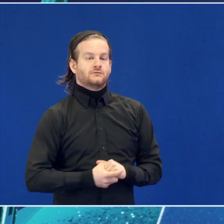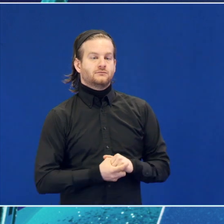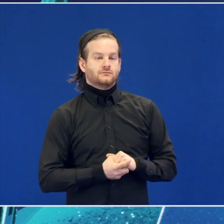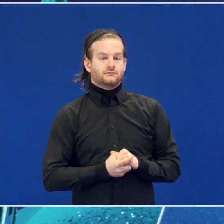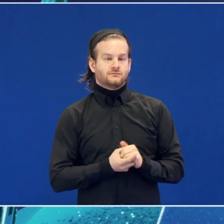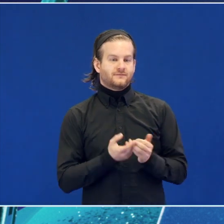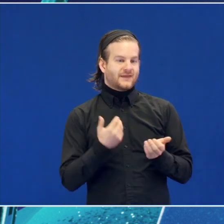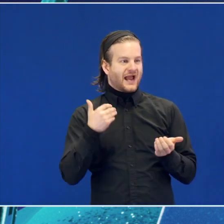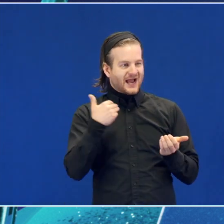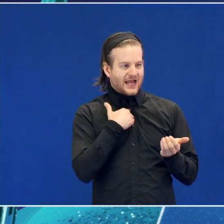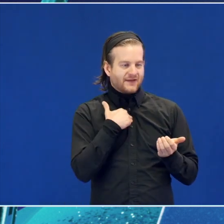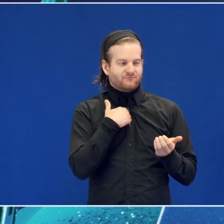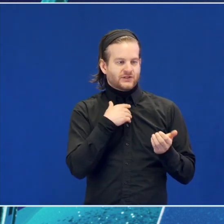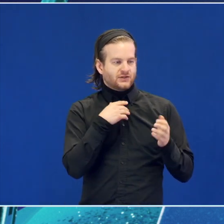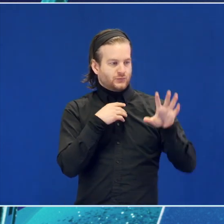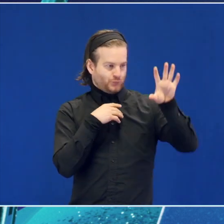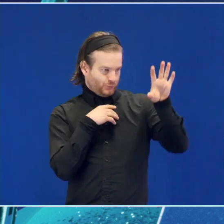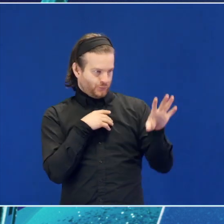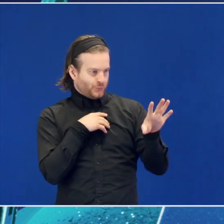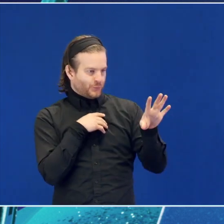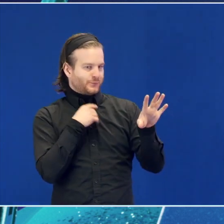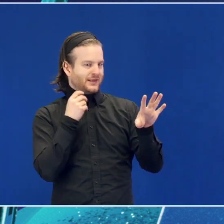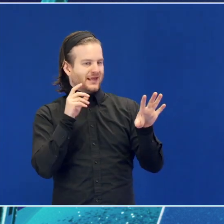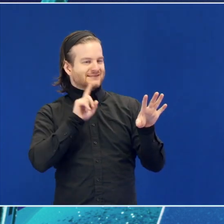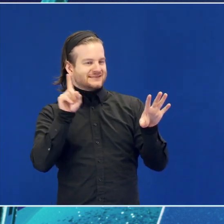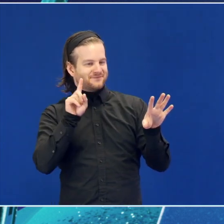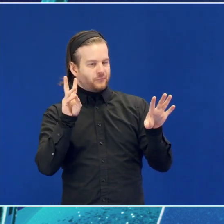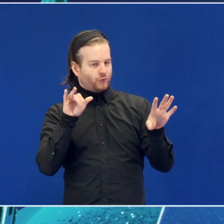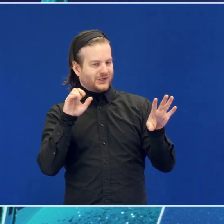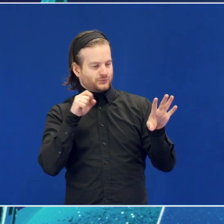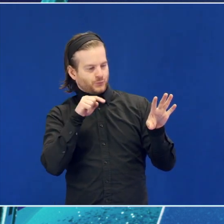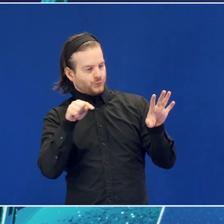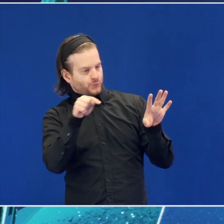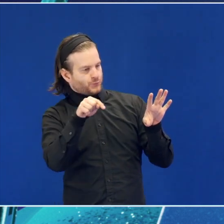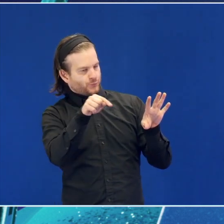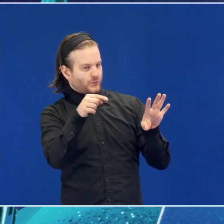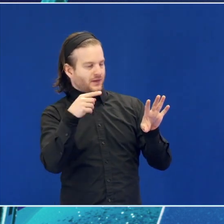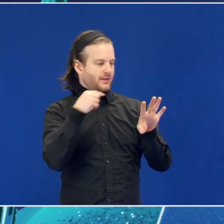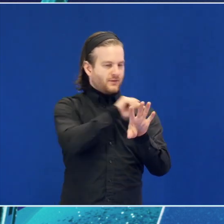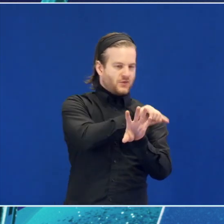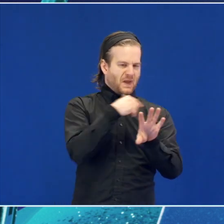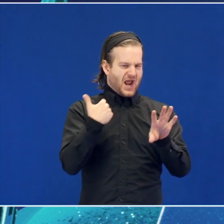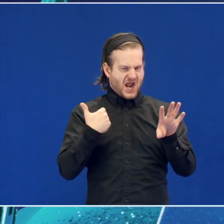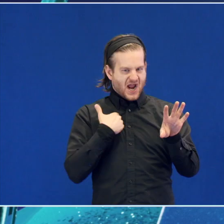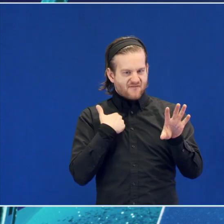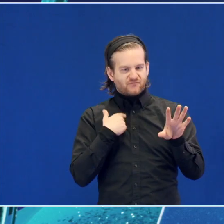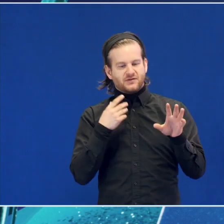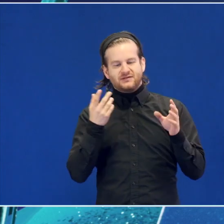and have this sort of deterministic testing, these guardrails, or the new word these days is "harness,"